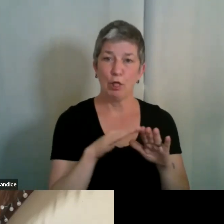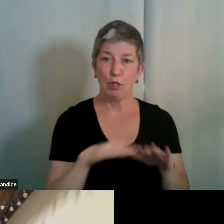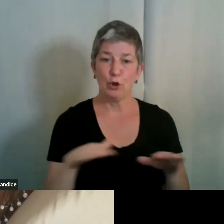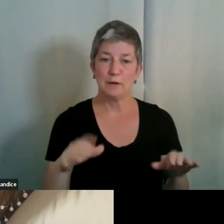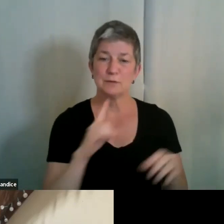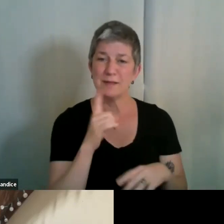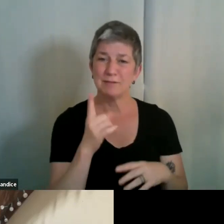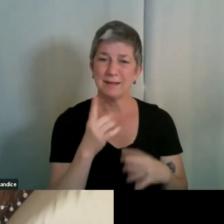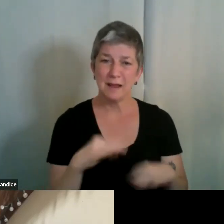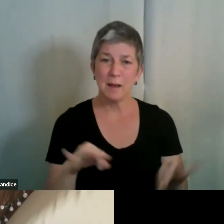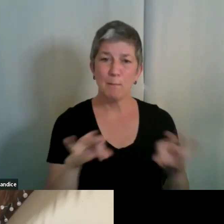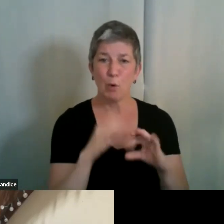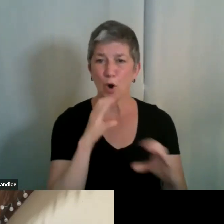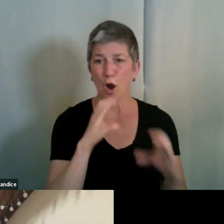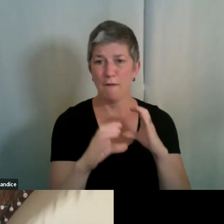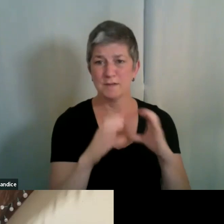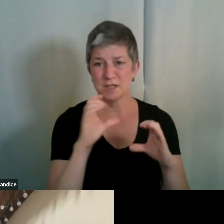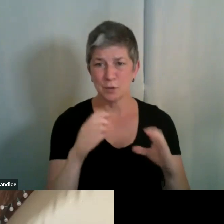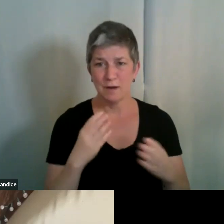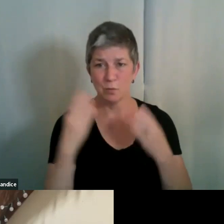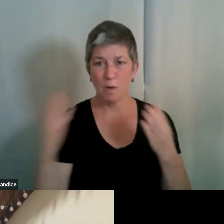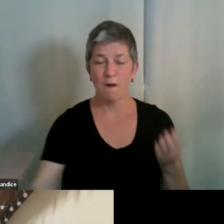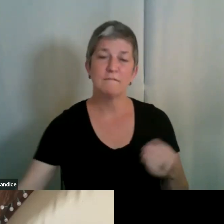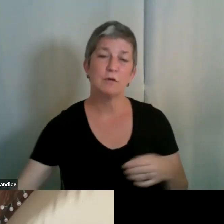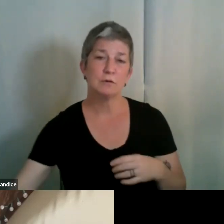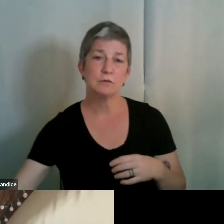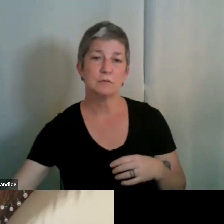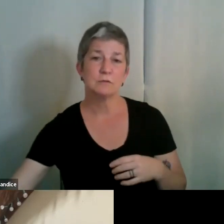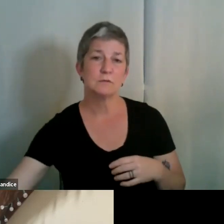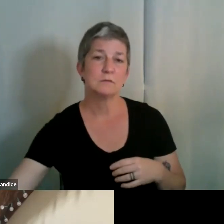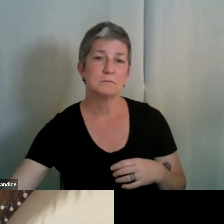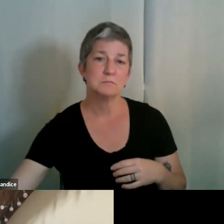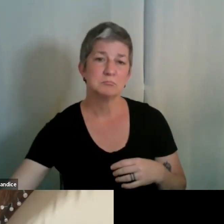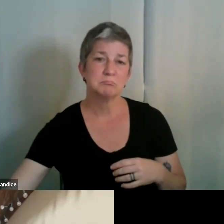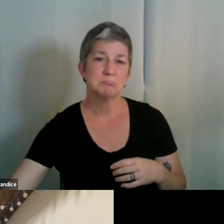conversation that you have to offer the general public, as